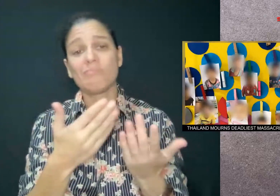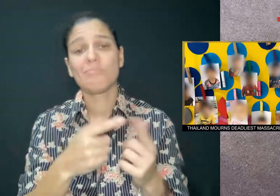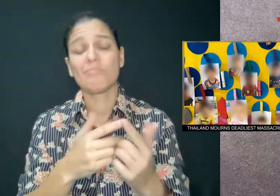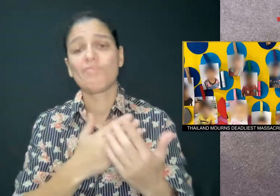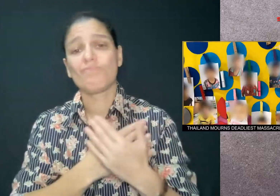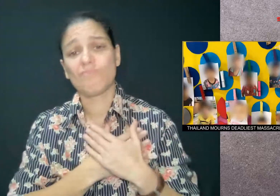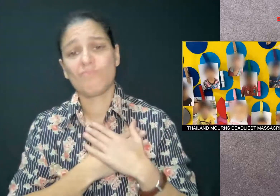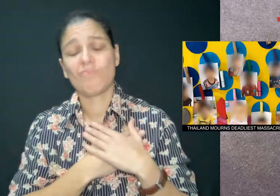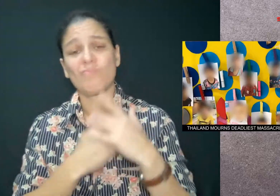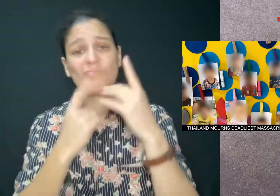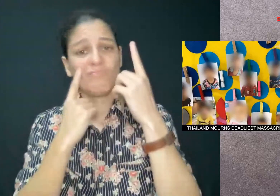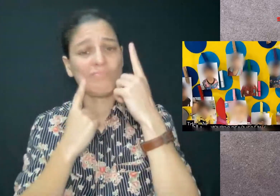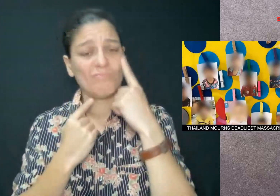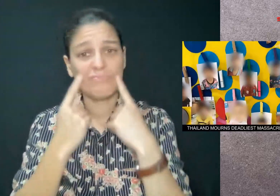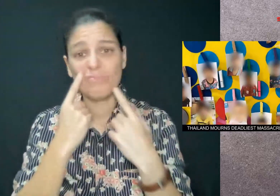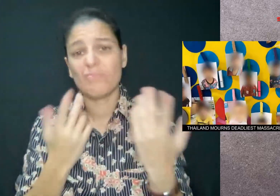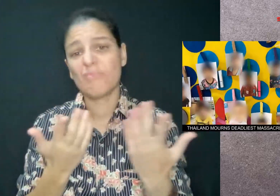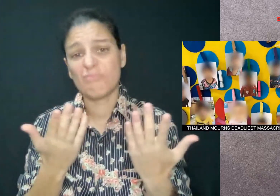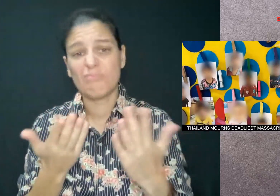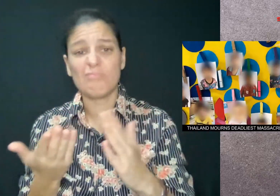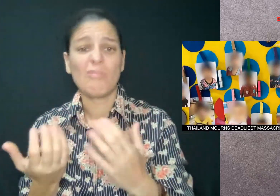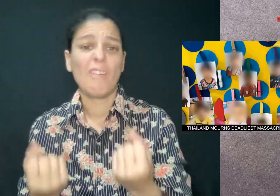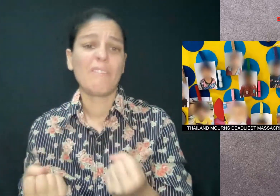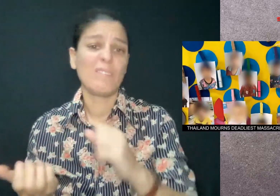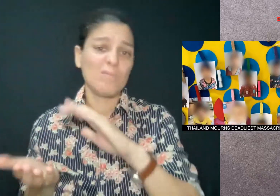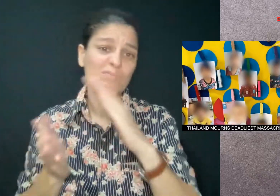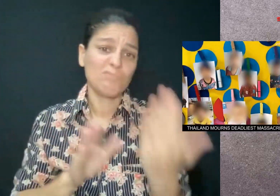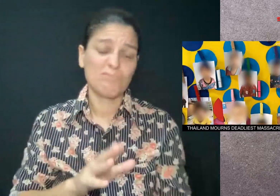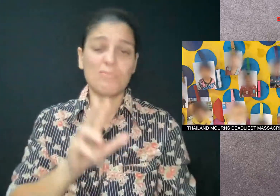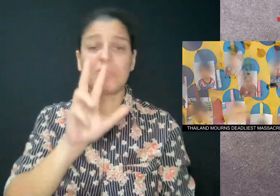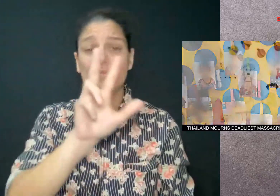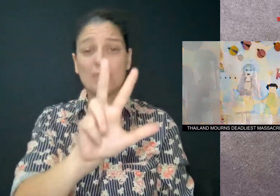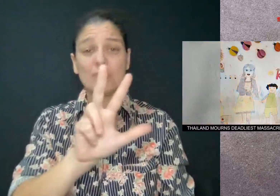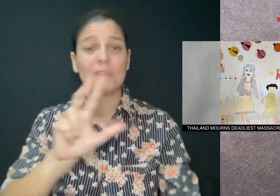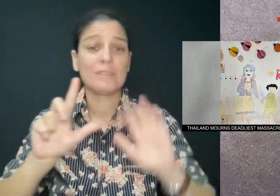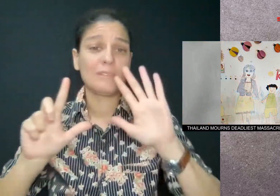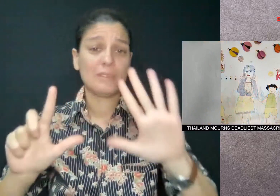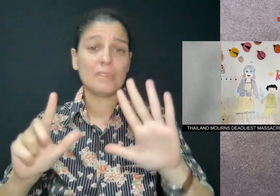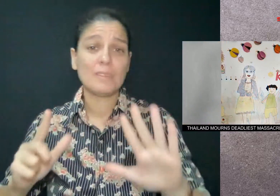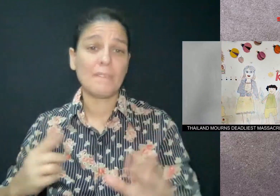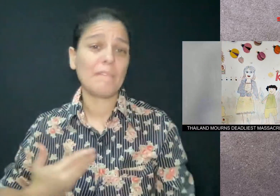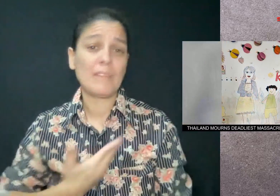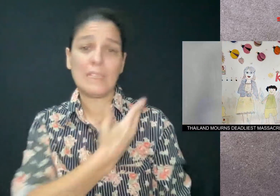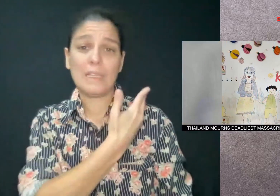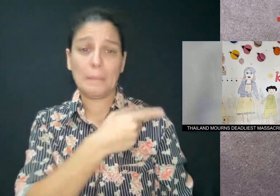Thailand is flying national flags at half staff to mourn the deaths of 37 victims killed